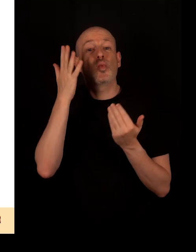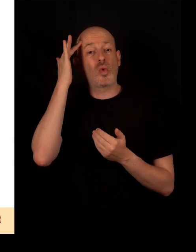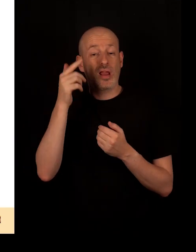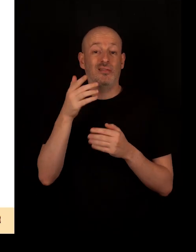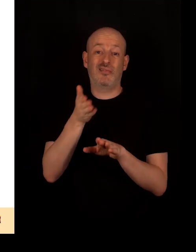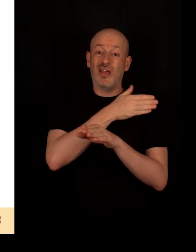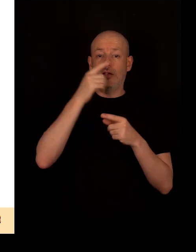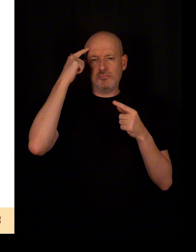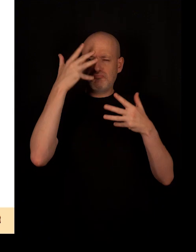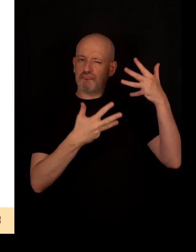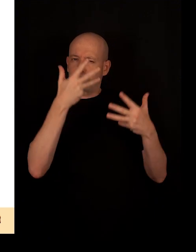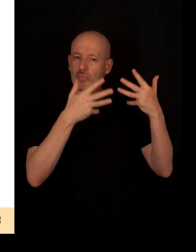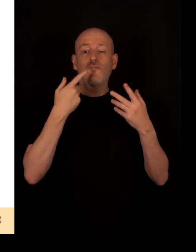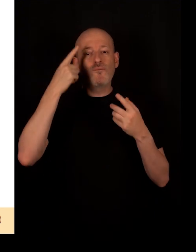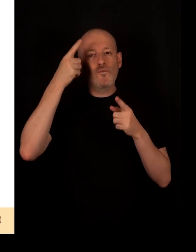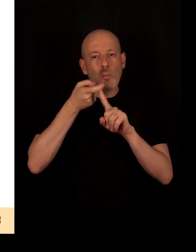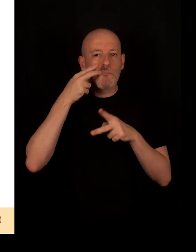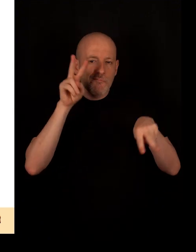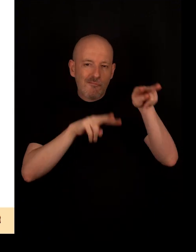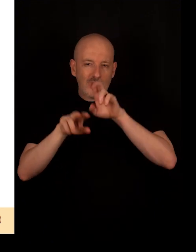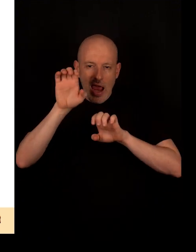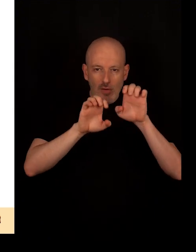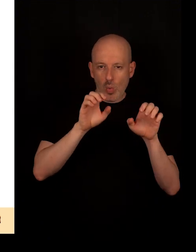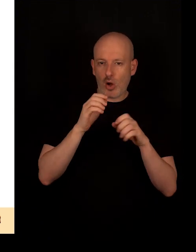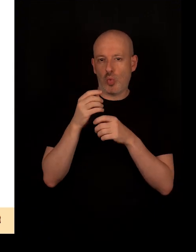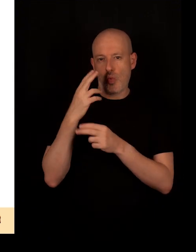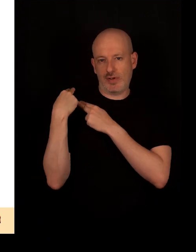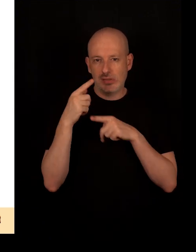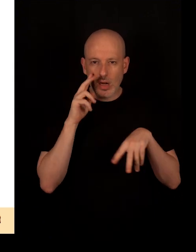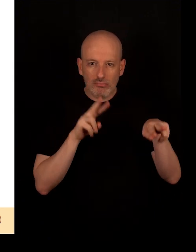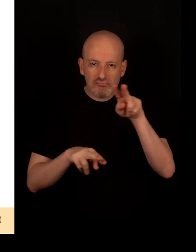Because there is an estimation just for our monitoring and evaluation officer,